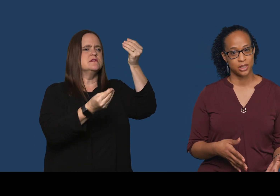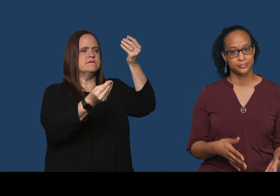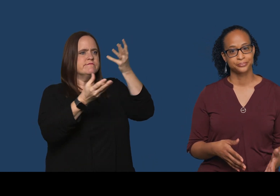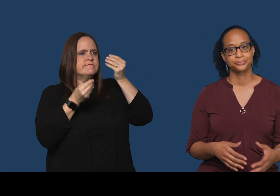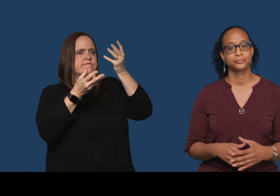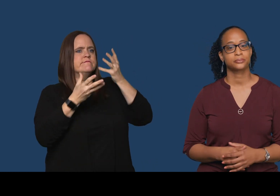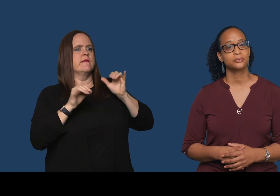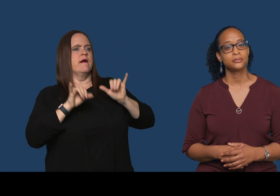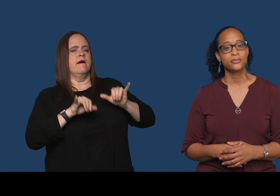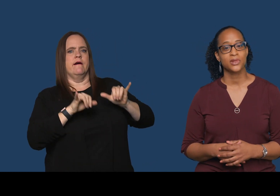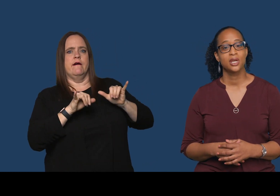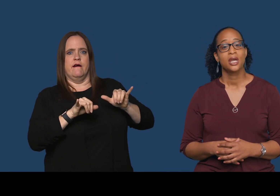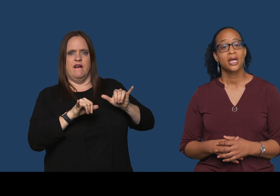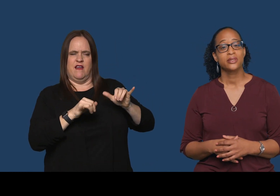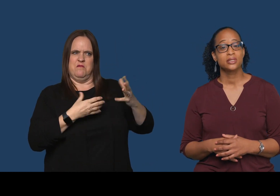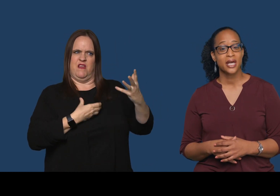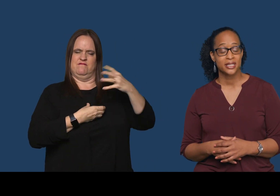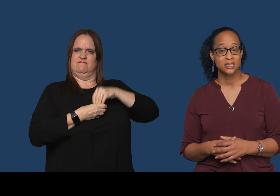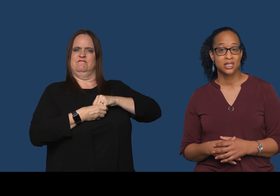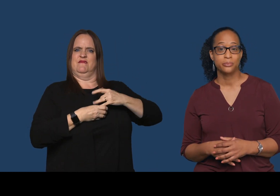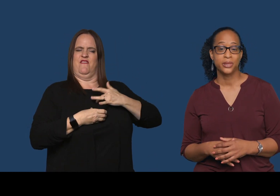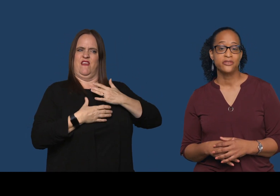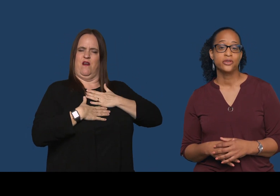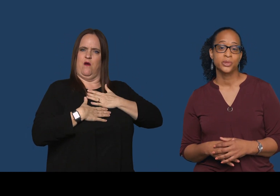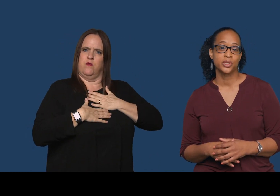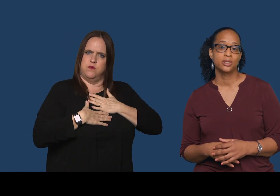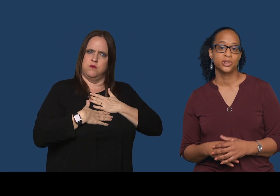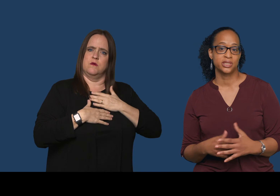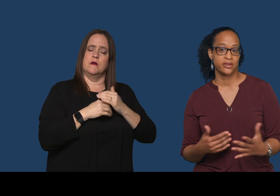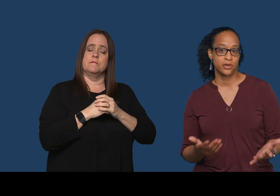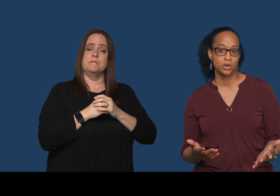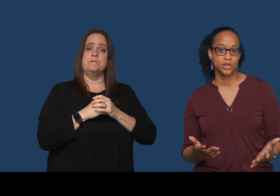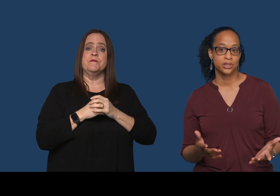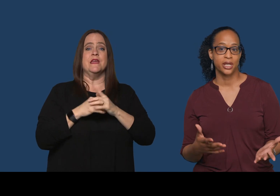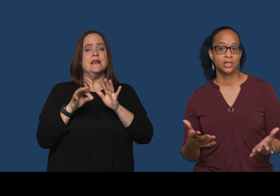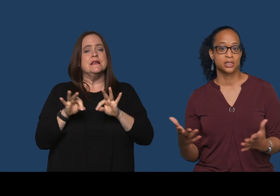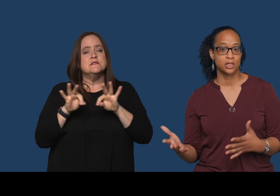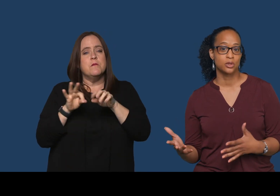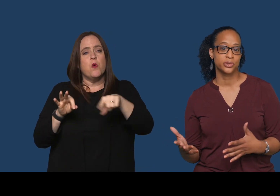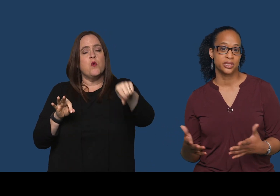And then lastly, be familiar with deaf culture and consult with deaf